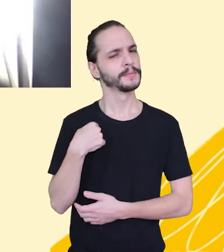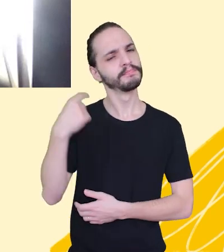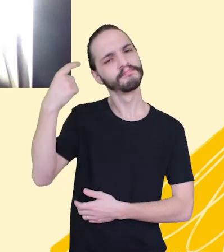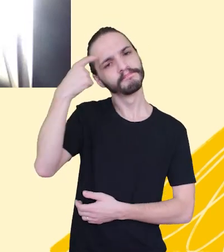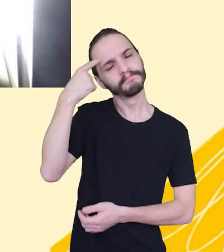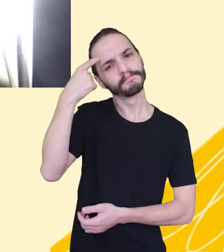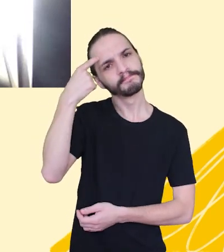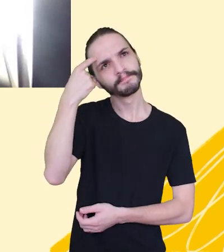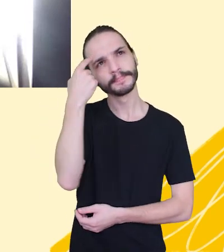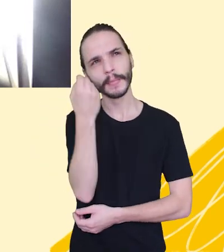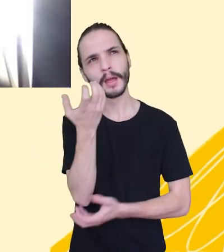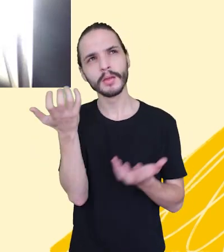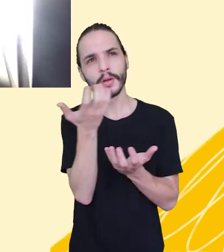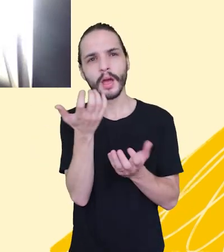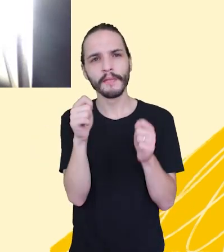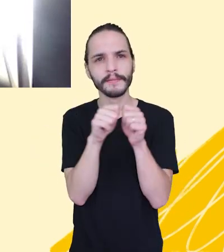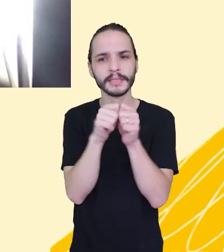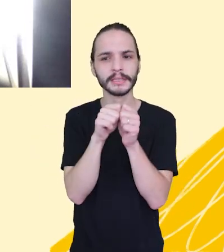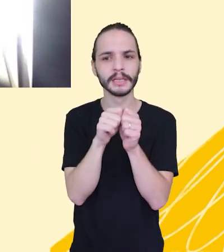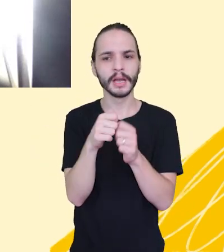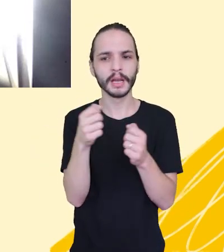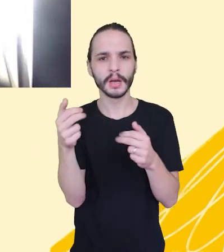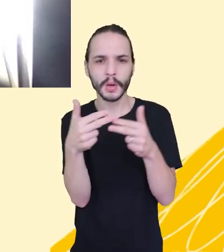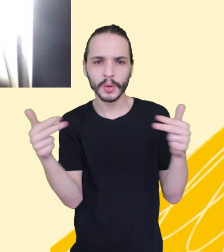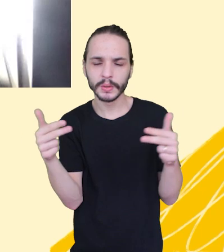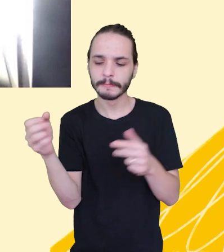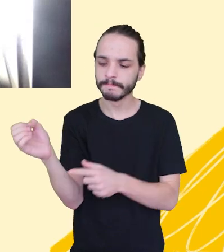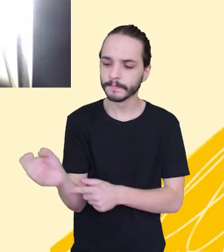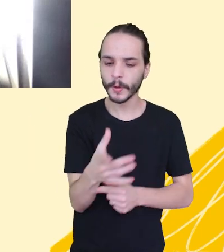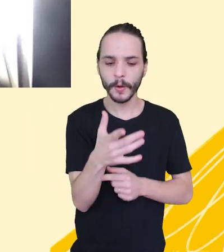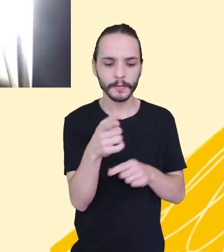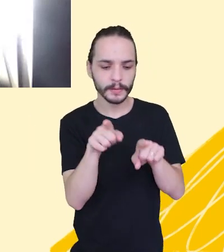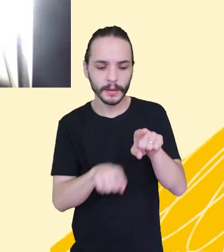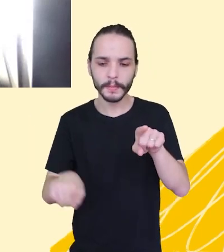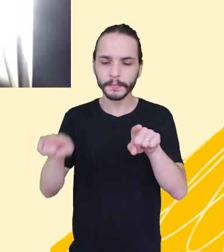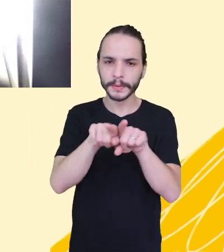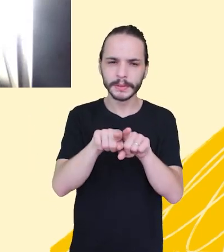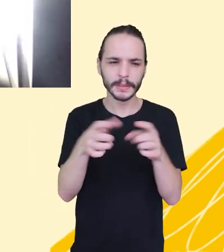I want to repeat it, it's enough, it's only this few tones and then it stops.